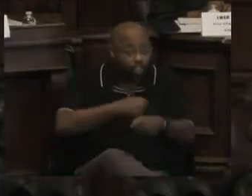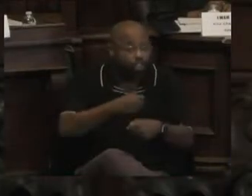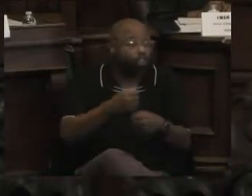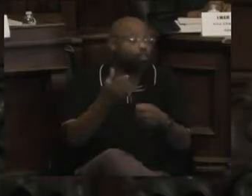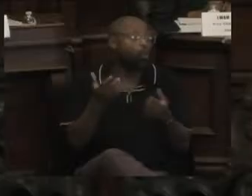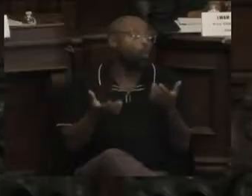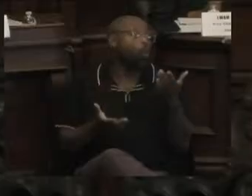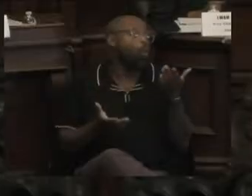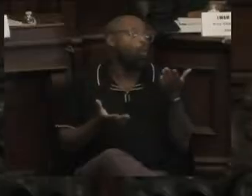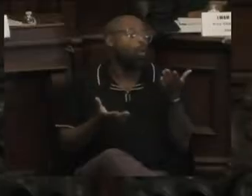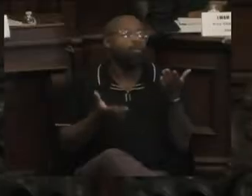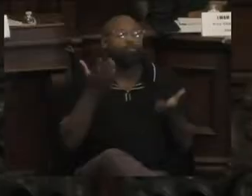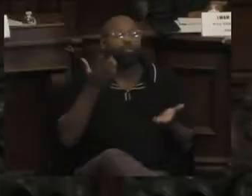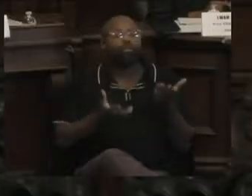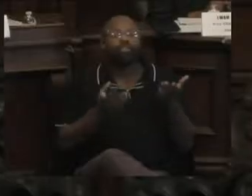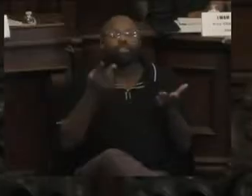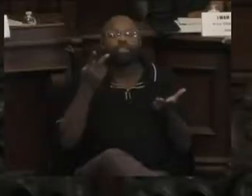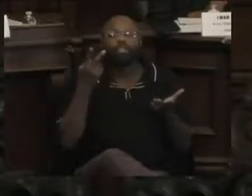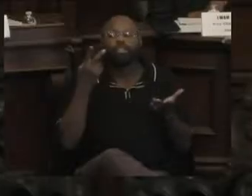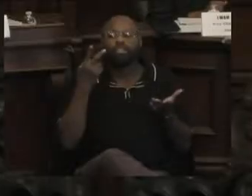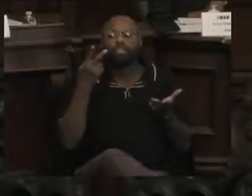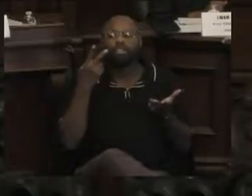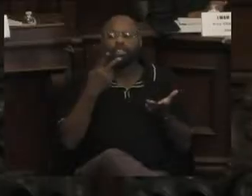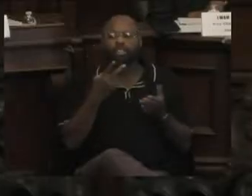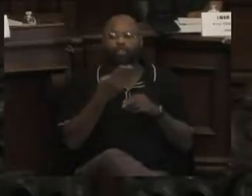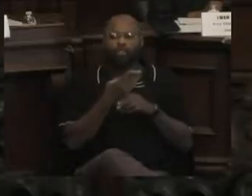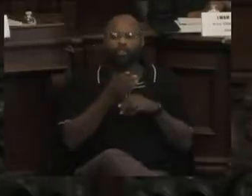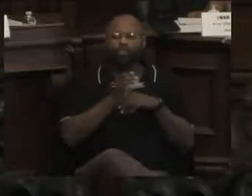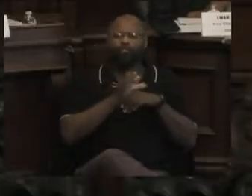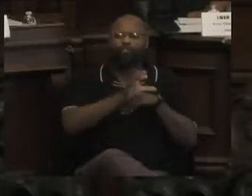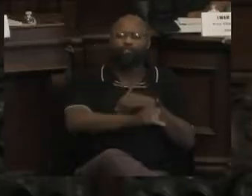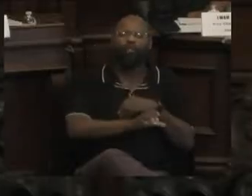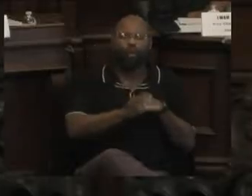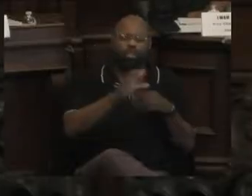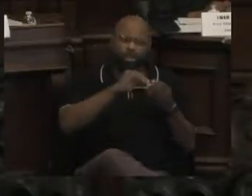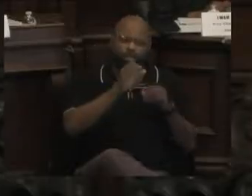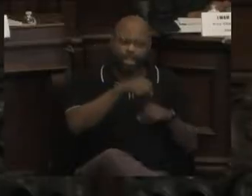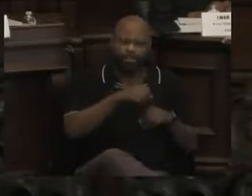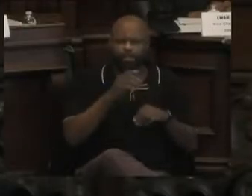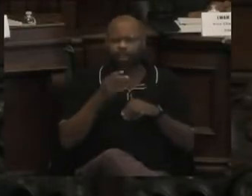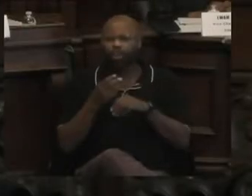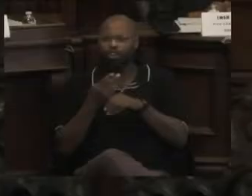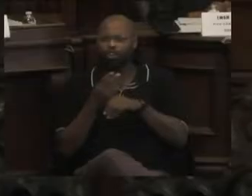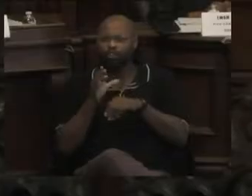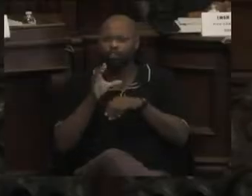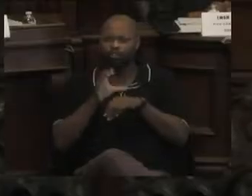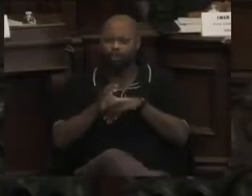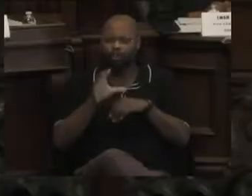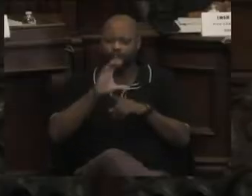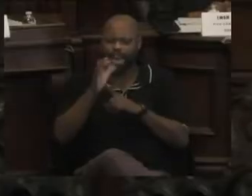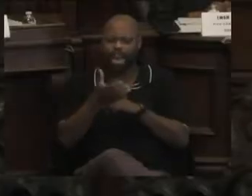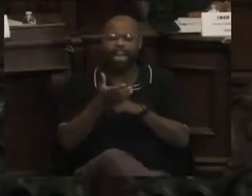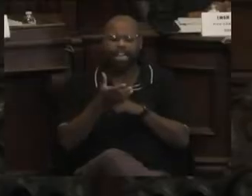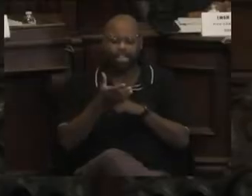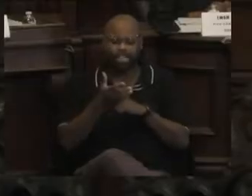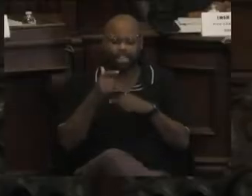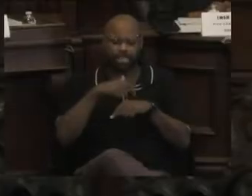to be ways to say track it over years or see the number of say, you know, you have your use of